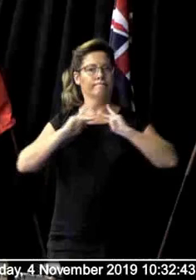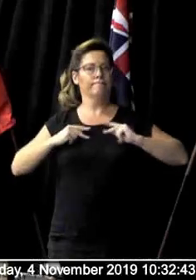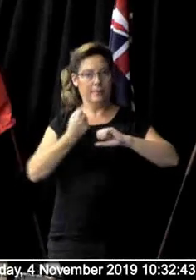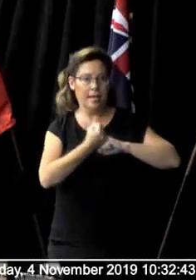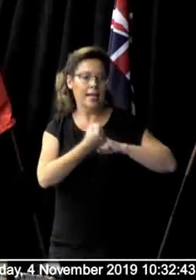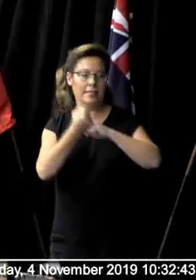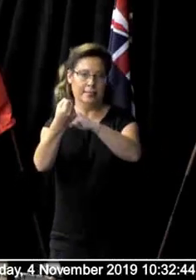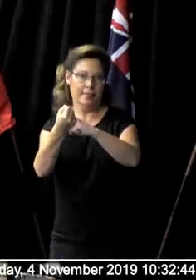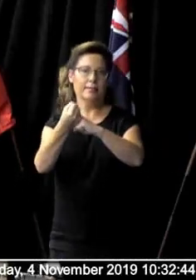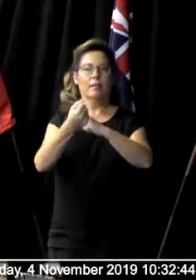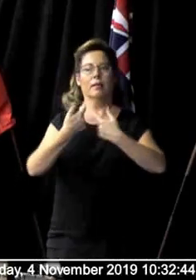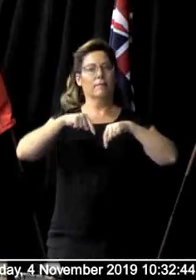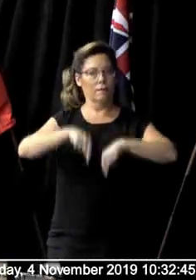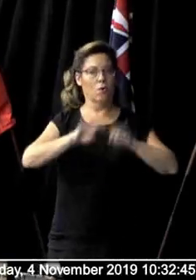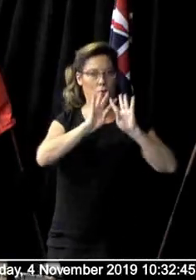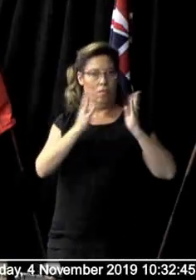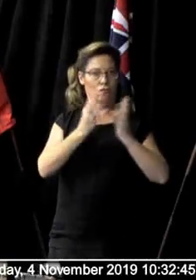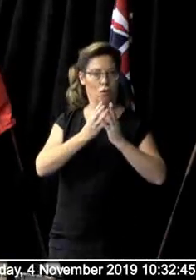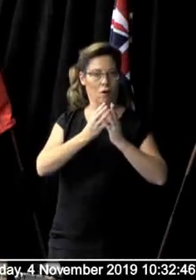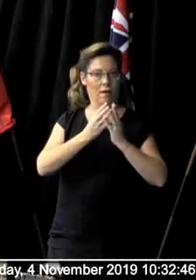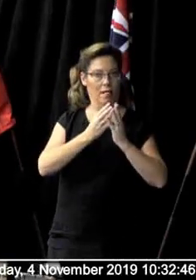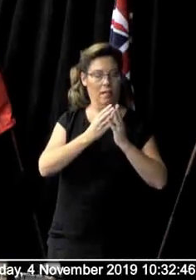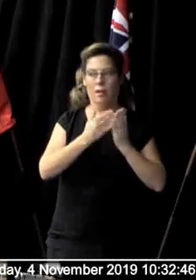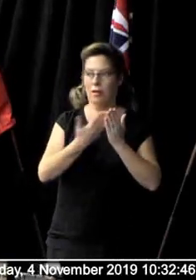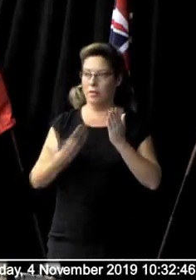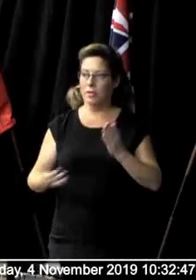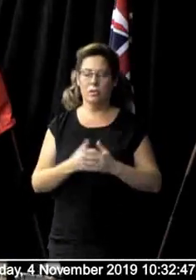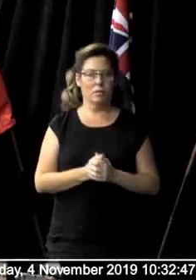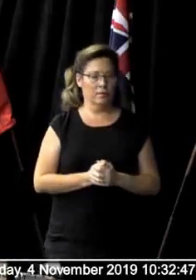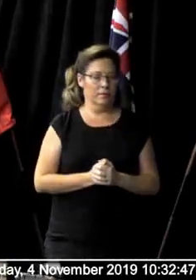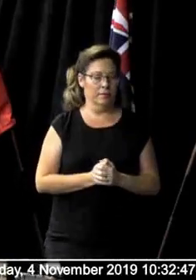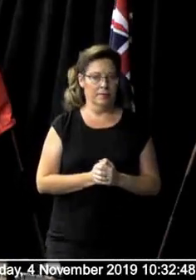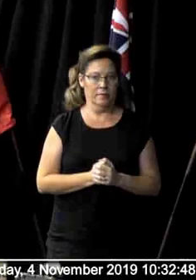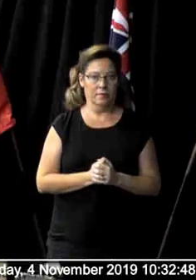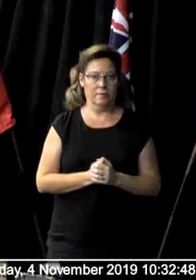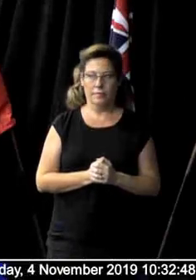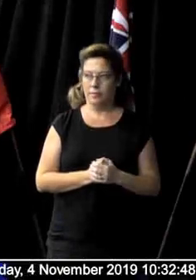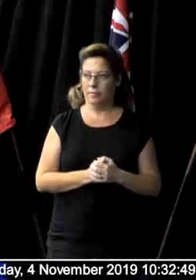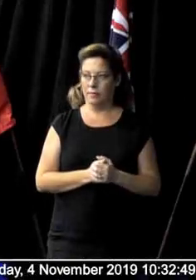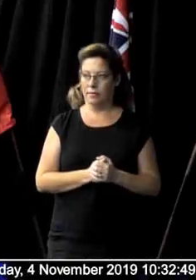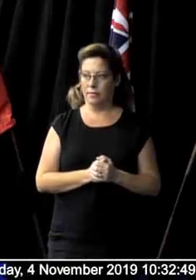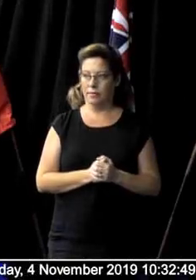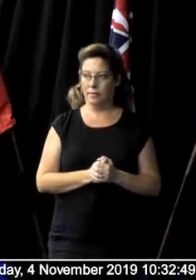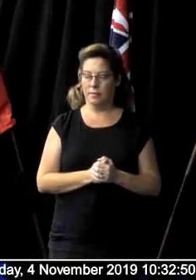Yes are there other appearances to announce. MS KA McMILLAN QC: Yes. Are you comfortable standing, or do you... MS McMILLAN: I’m fine, thank you.